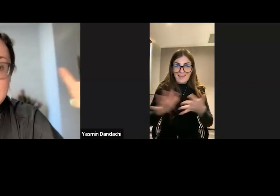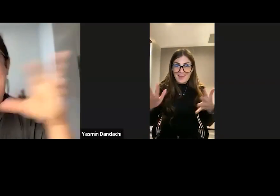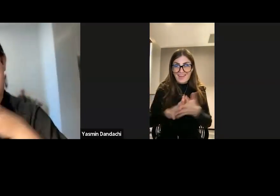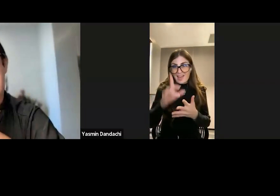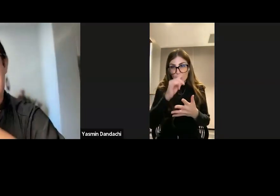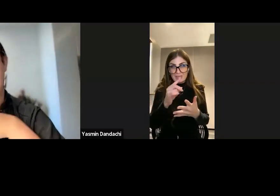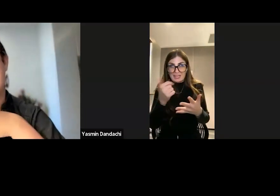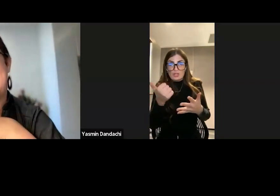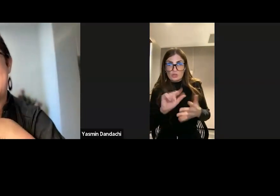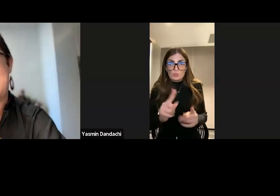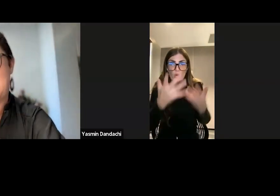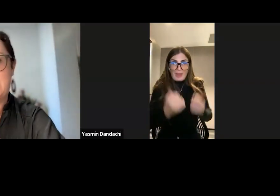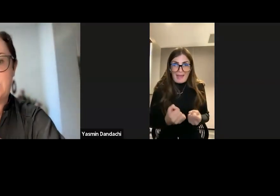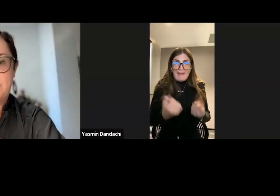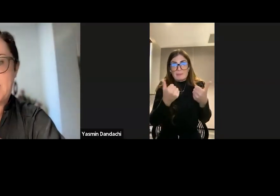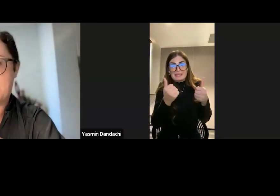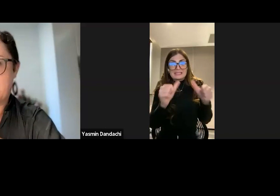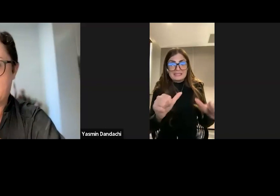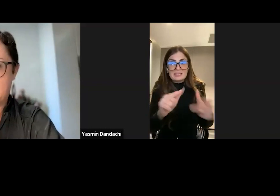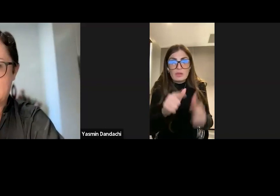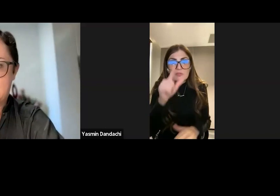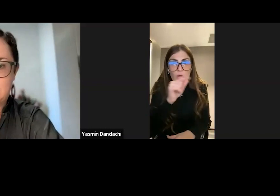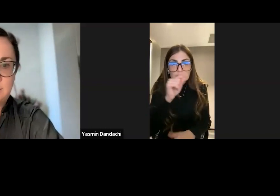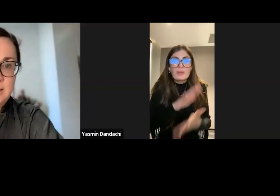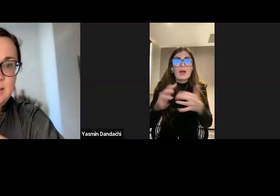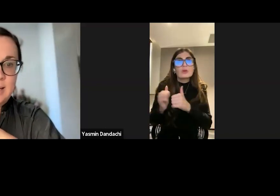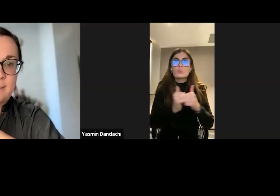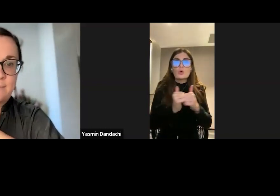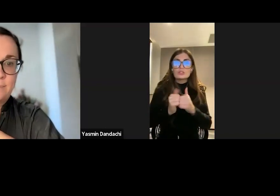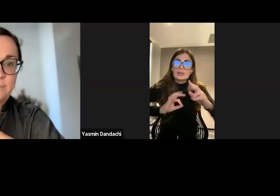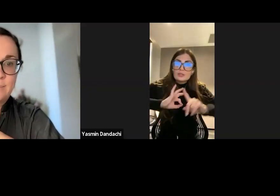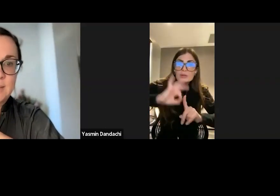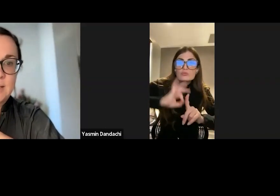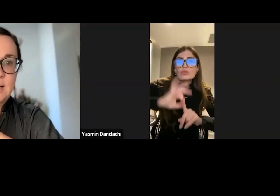and how we can work together to improve or change them in the future.